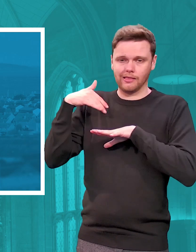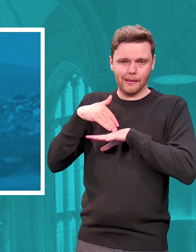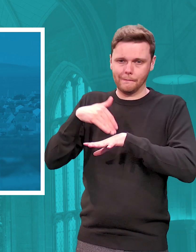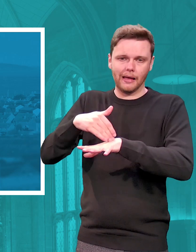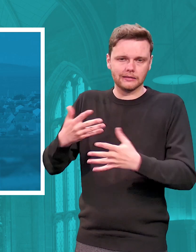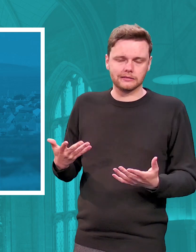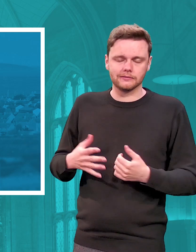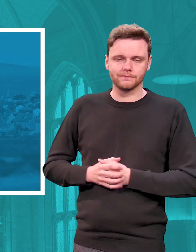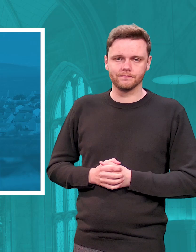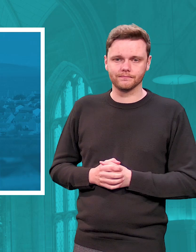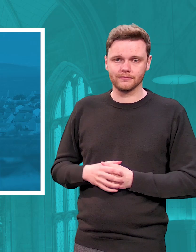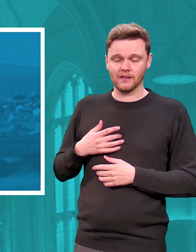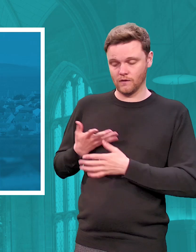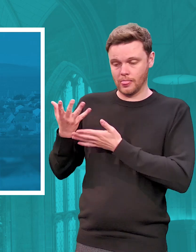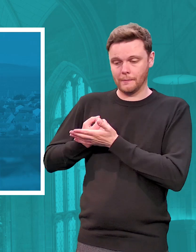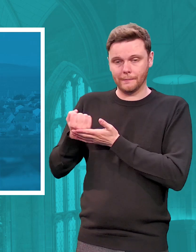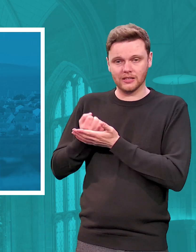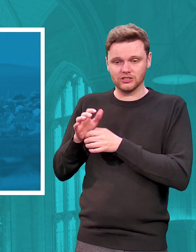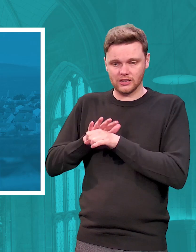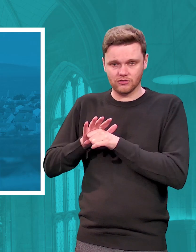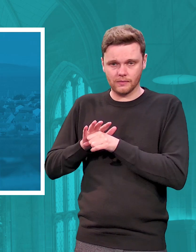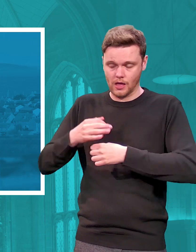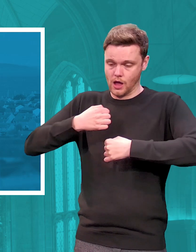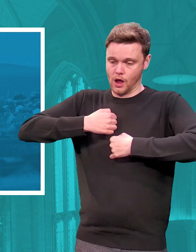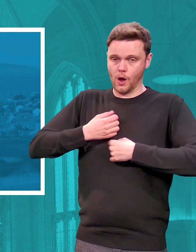In the pensions area, our Pensions Manager and all the team